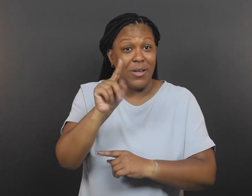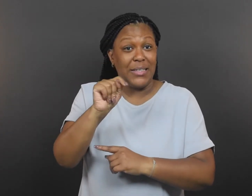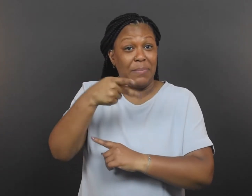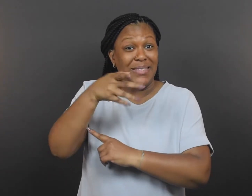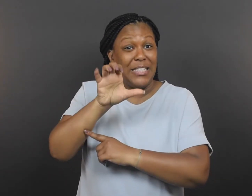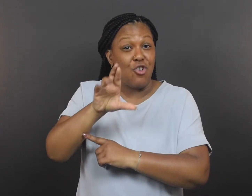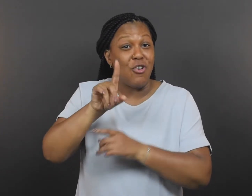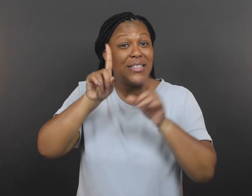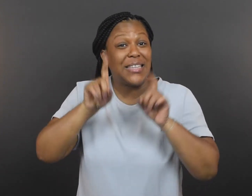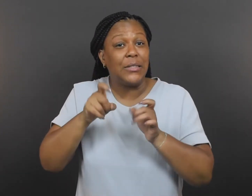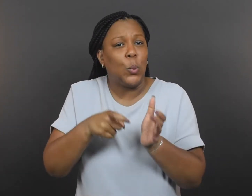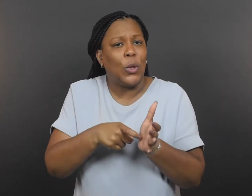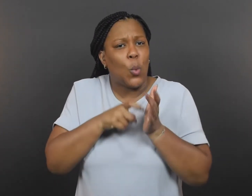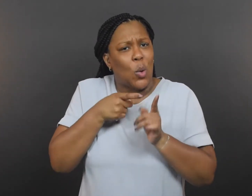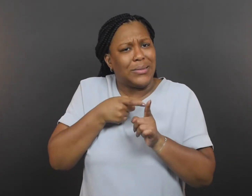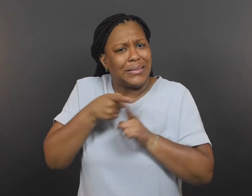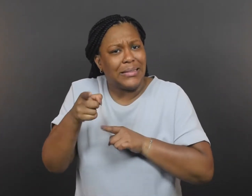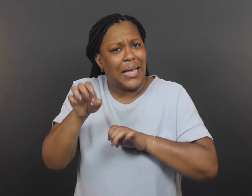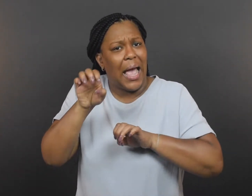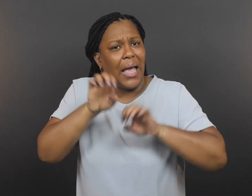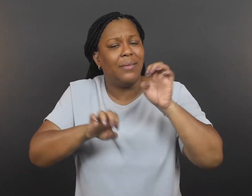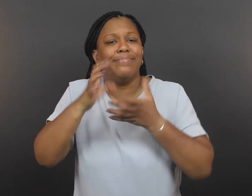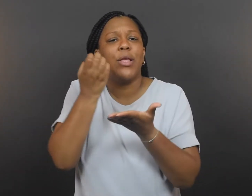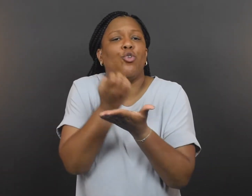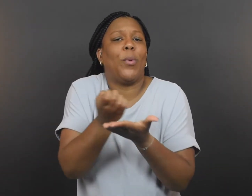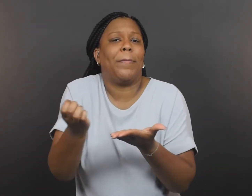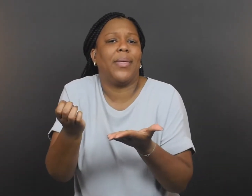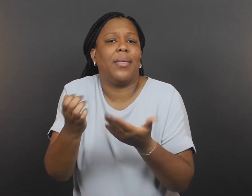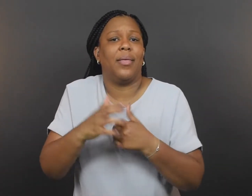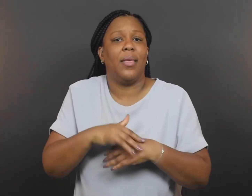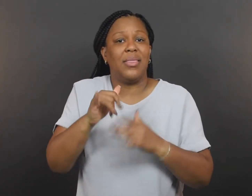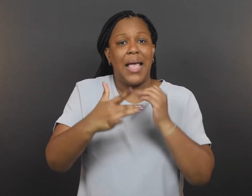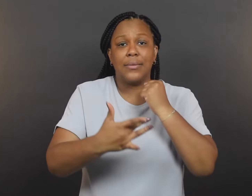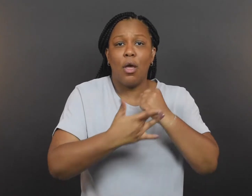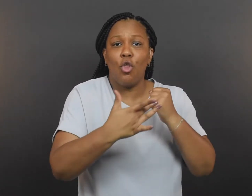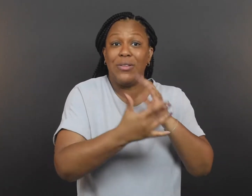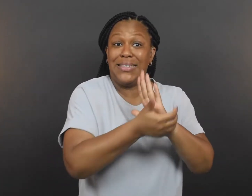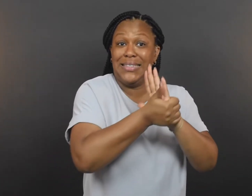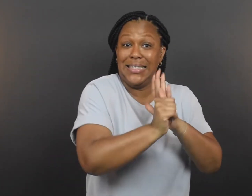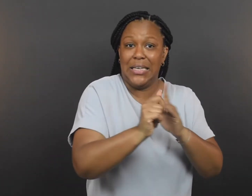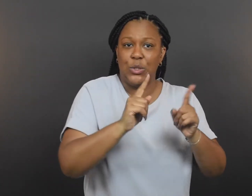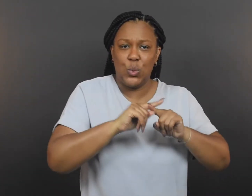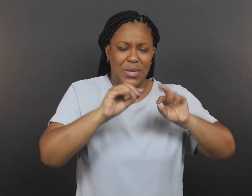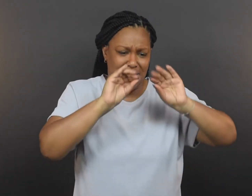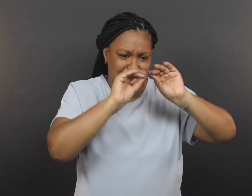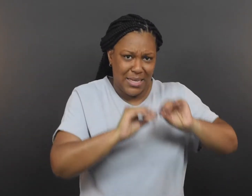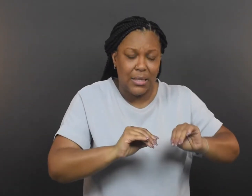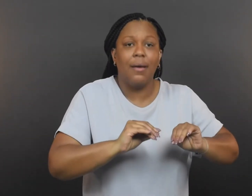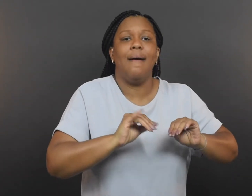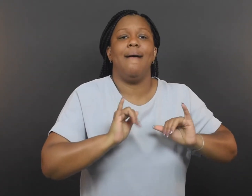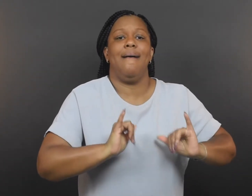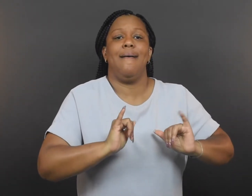But real-time RT-PCR tests require specialized equipment and technical skill to perform.